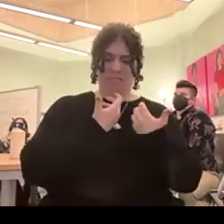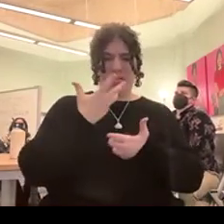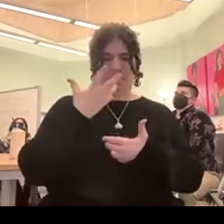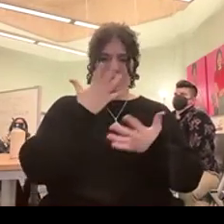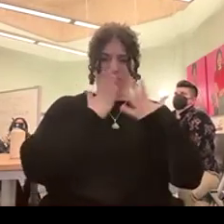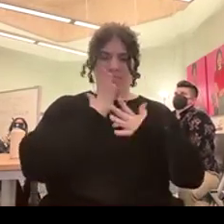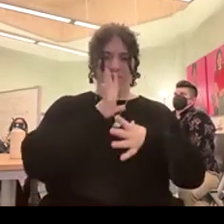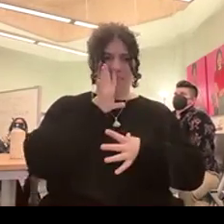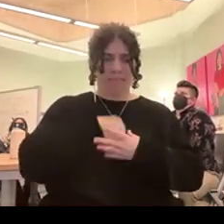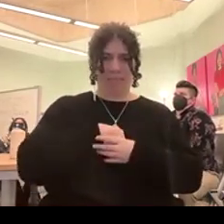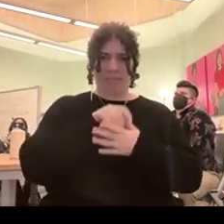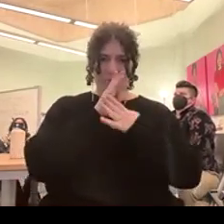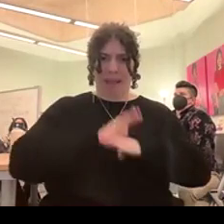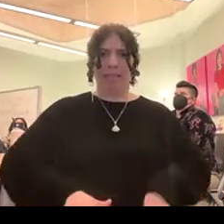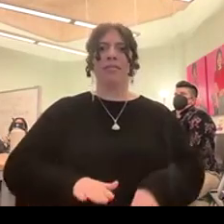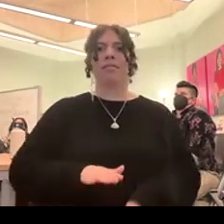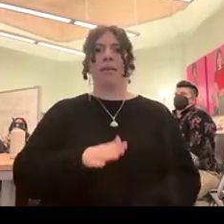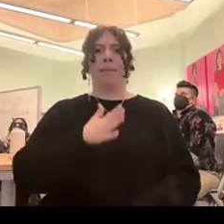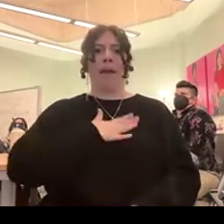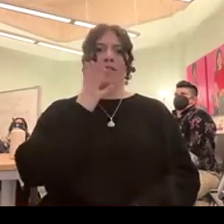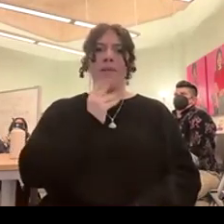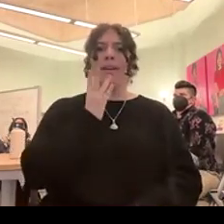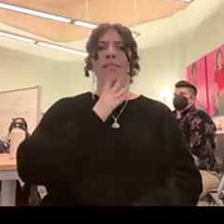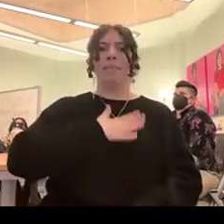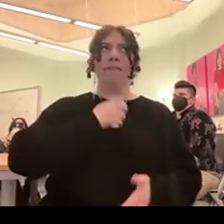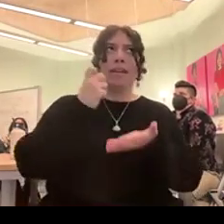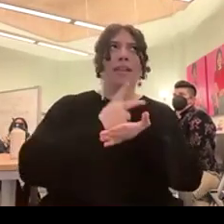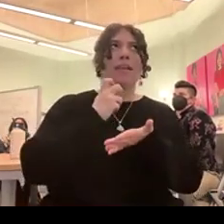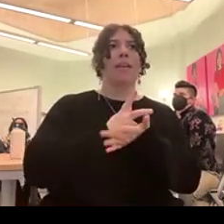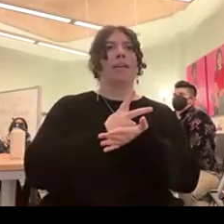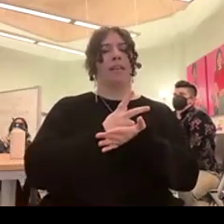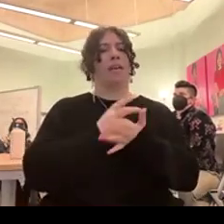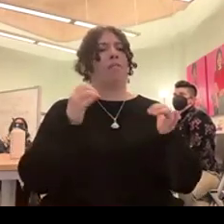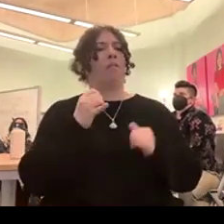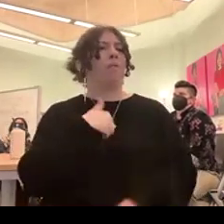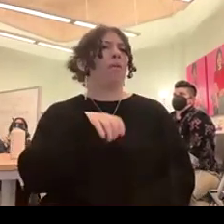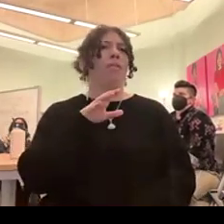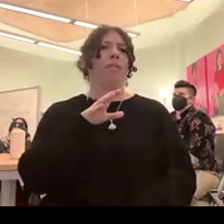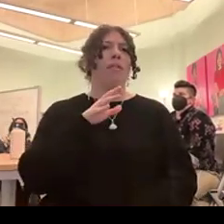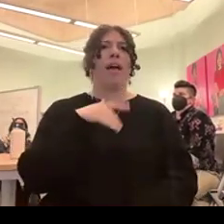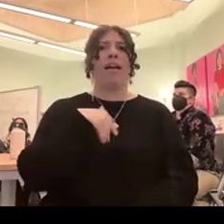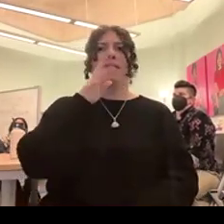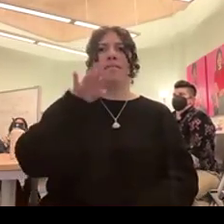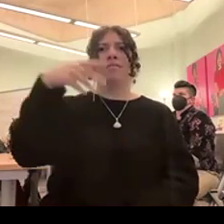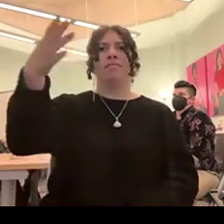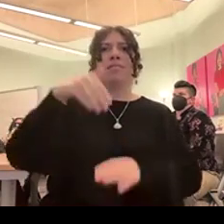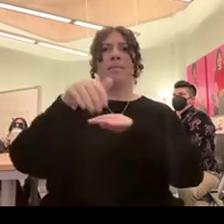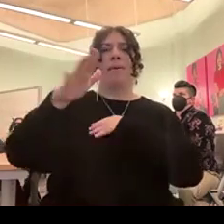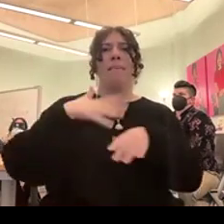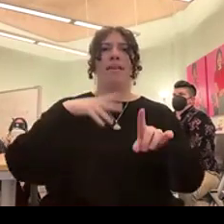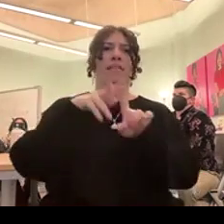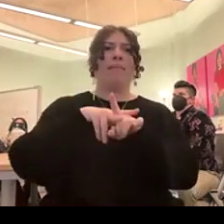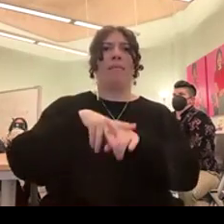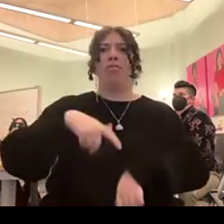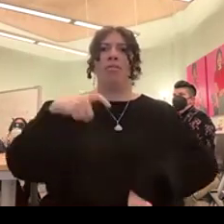being shaming myself into silence of my experience and my validity. And like, "Oh, well I didn't turn